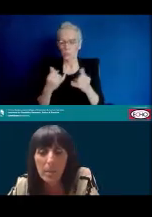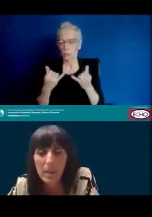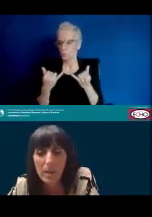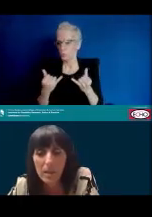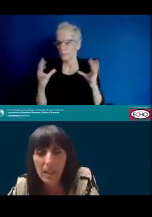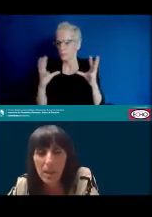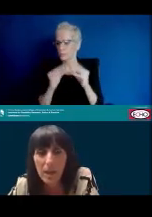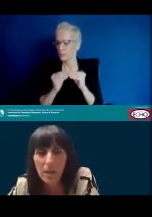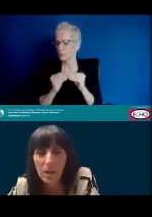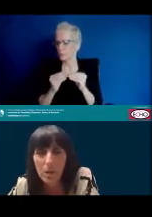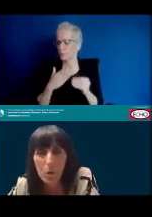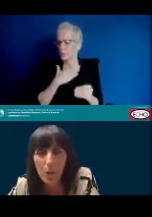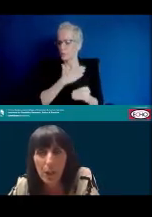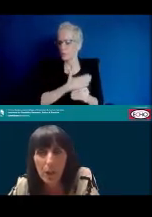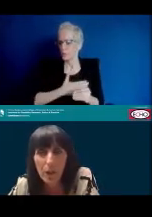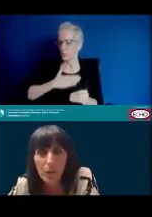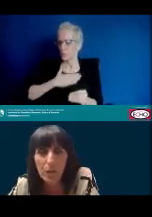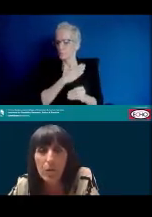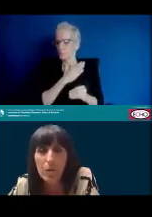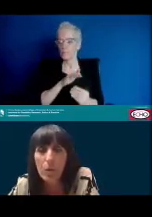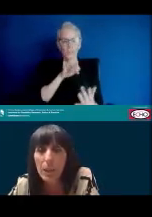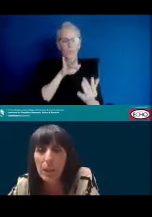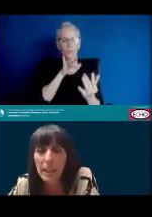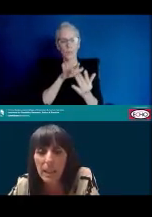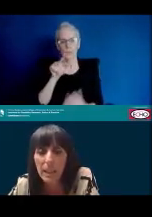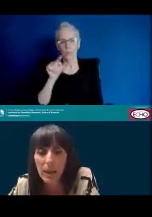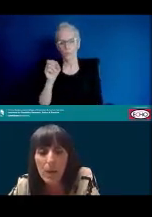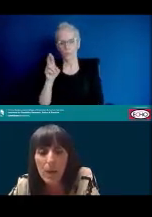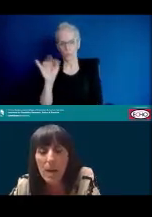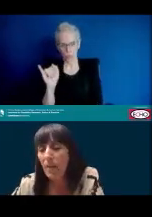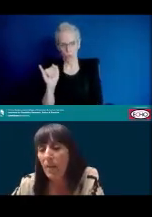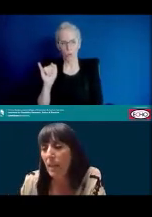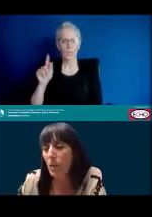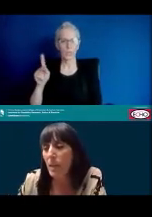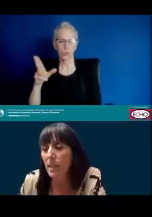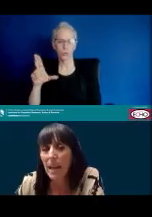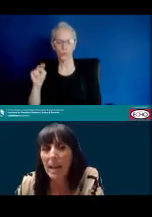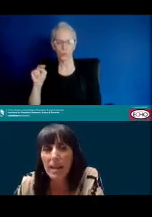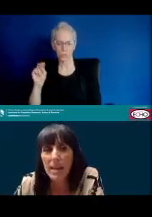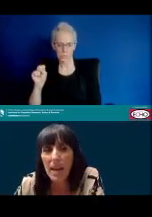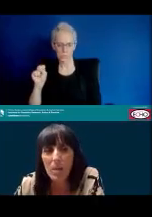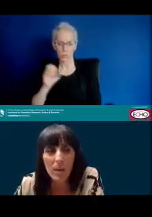please reach out to Tori coons or Leo Vasquez, and they will